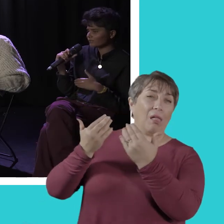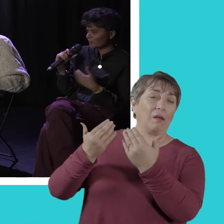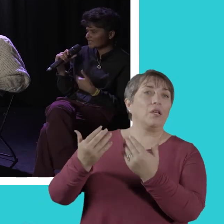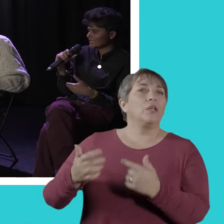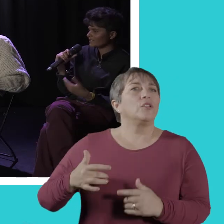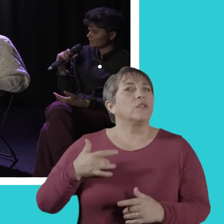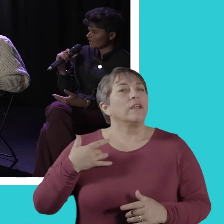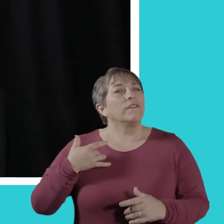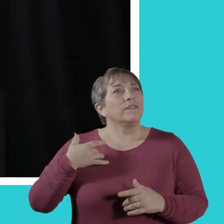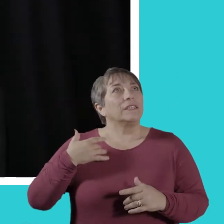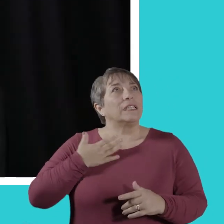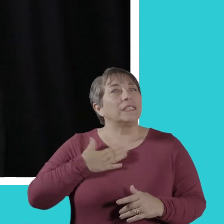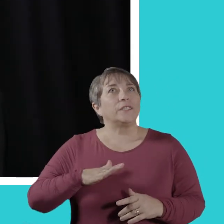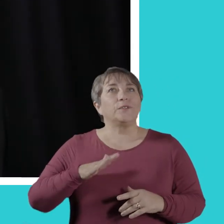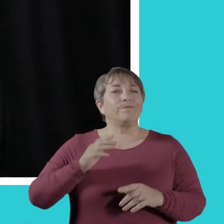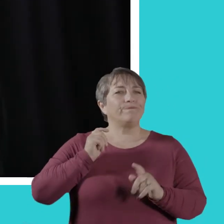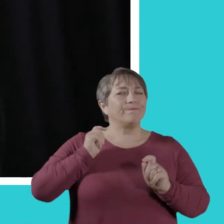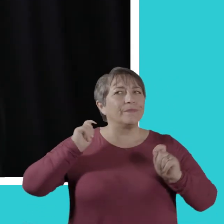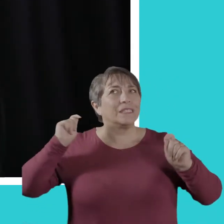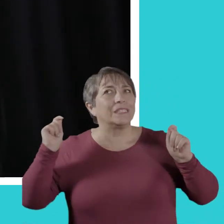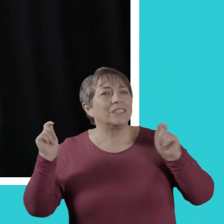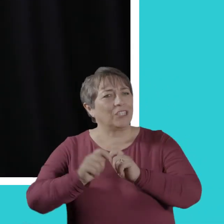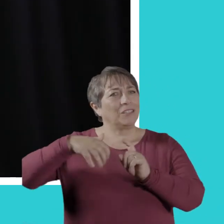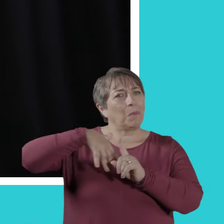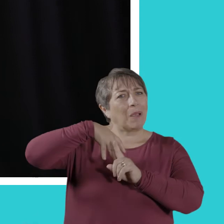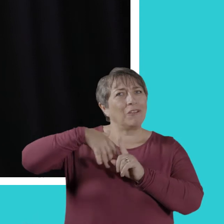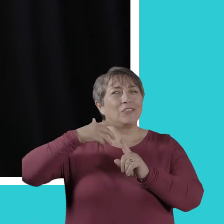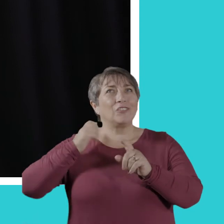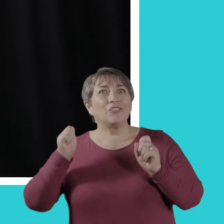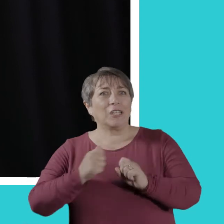of repeatedly redefining that and also managing expectations. Because when I first went into the